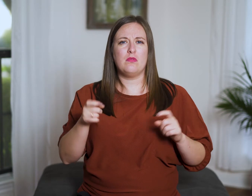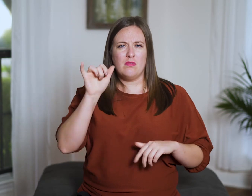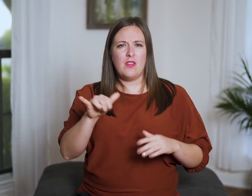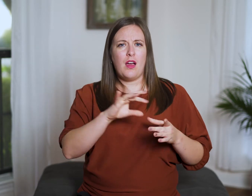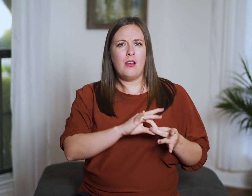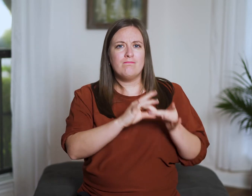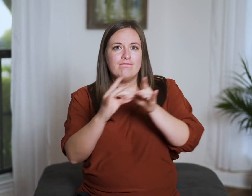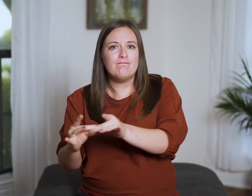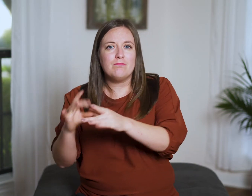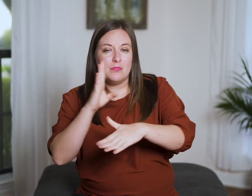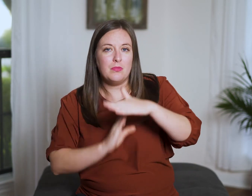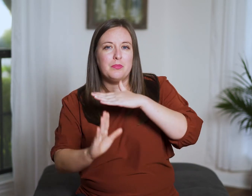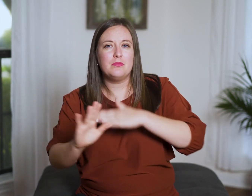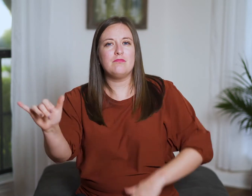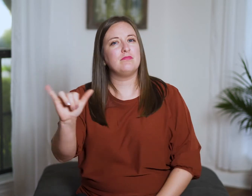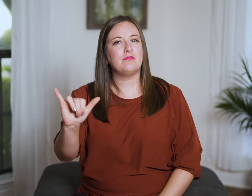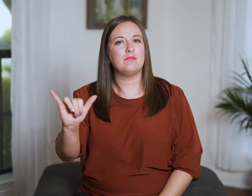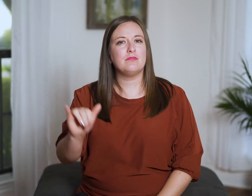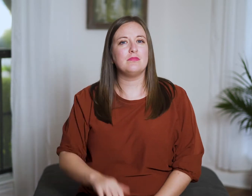tying that into humility as well.